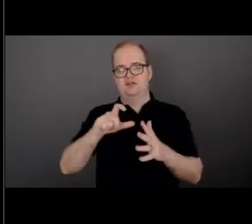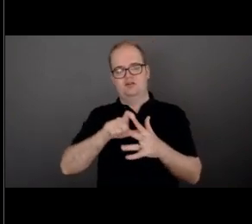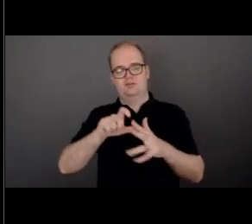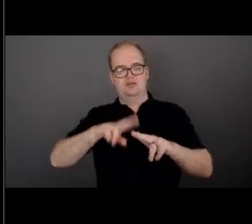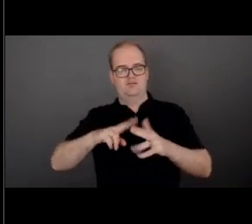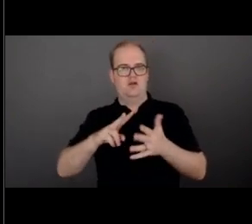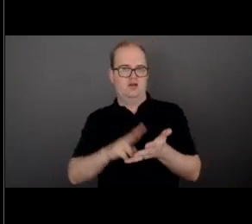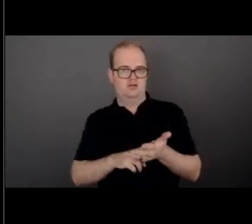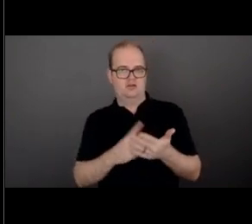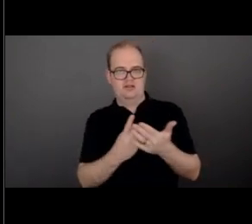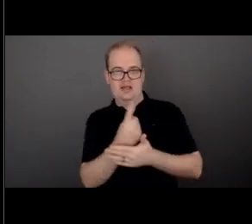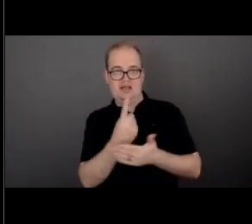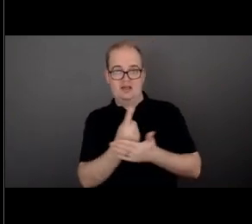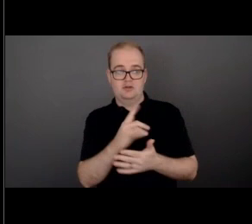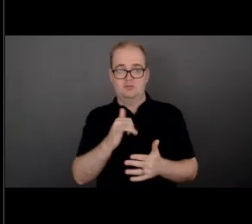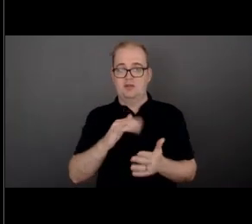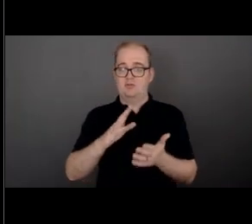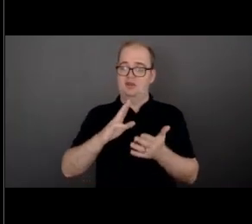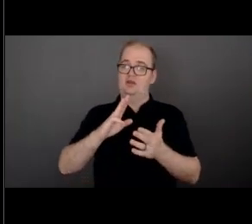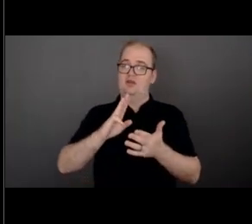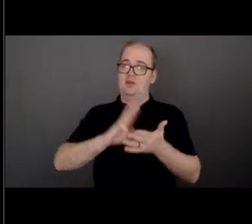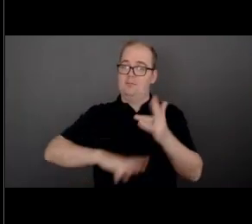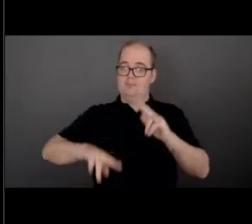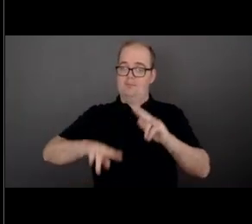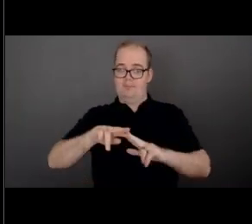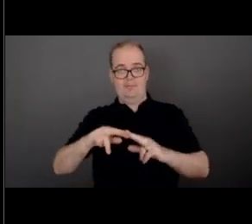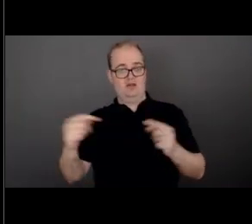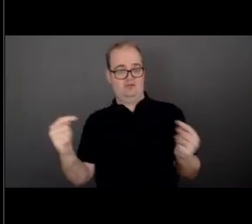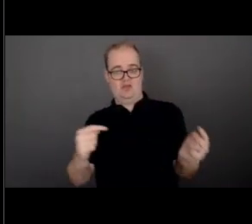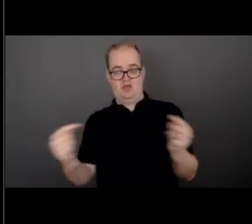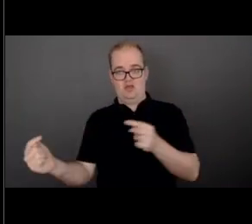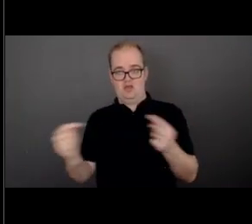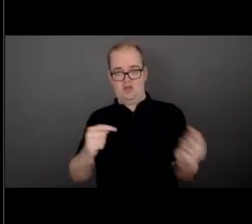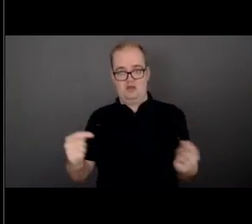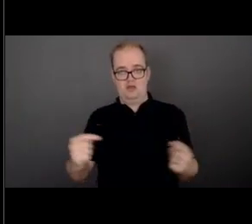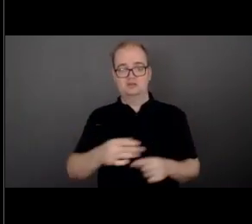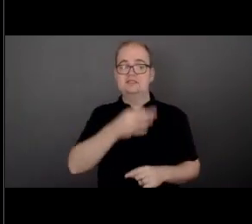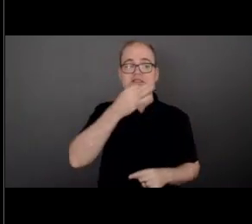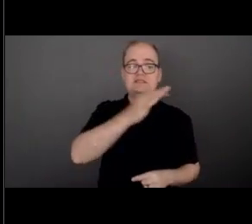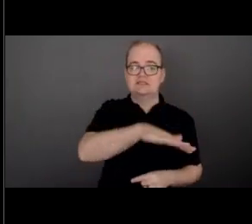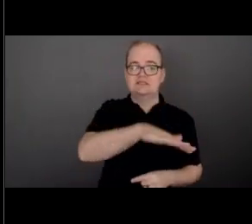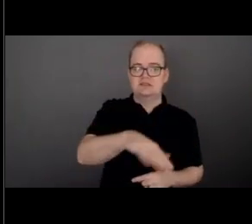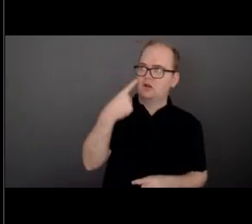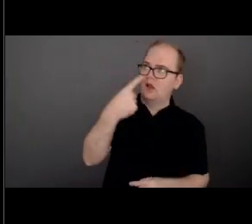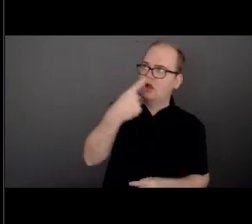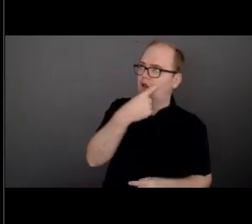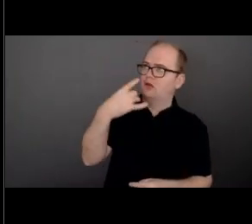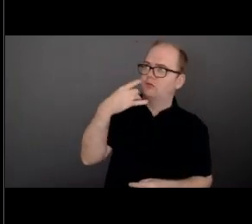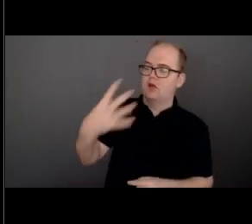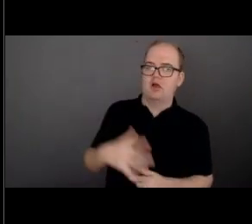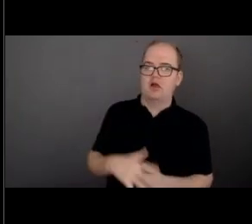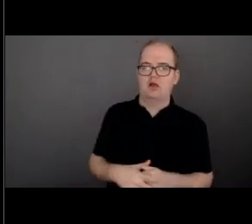is between the parents, the kids are in the house and they are witnessing it. Yep. They are under 18.